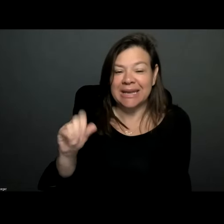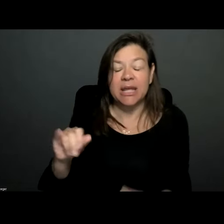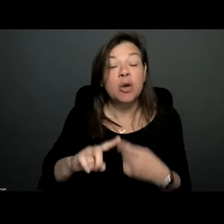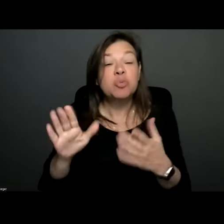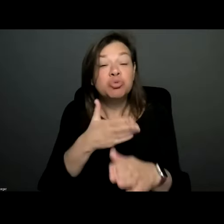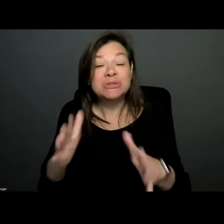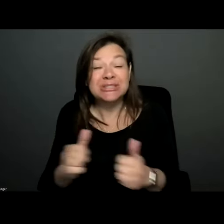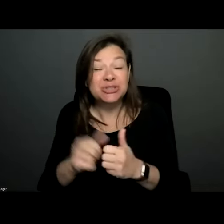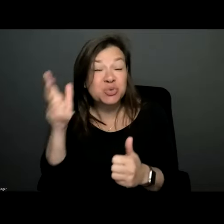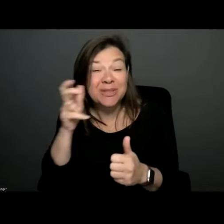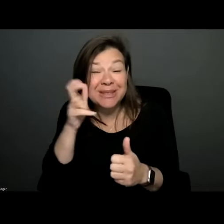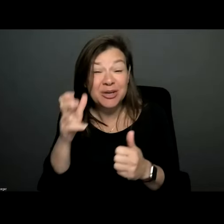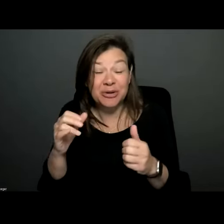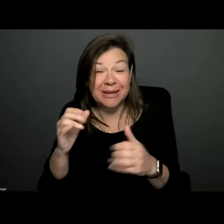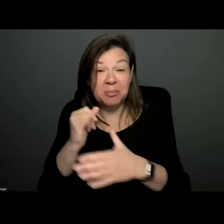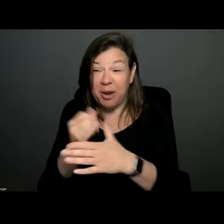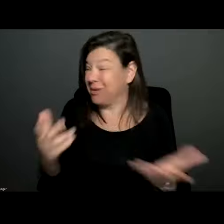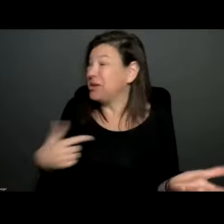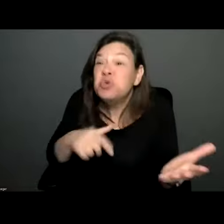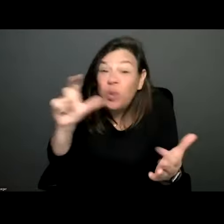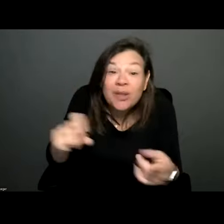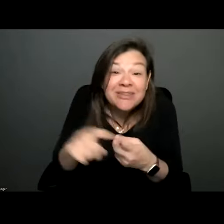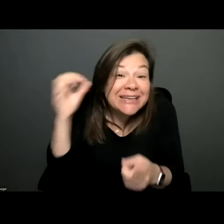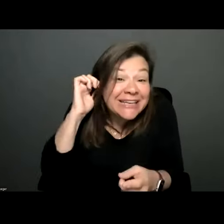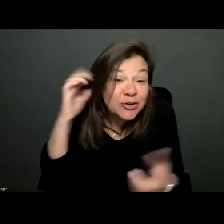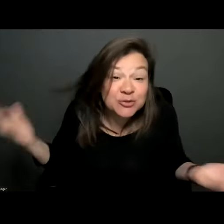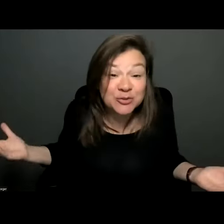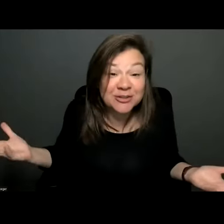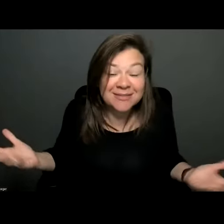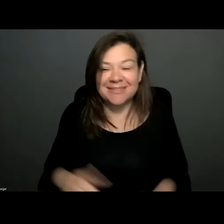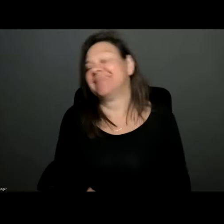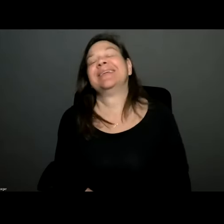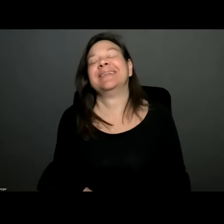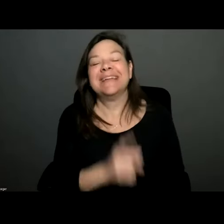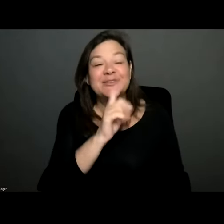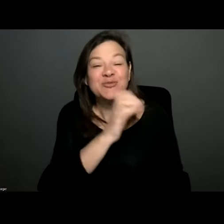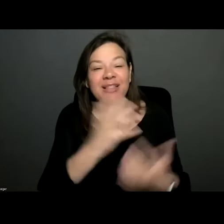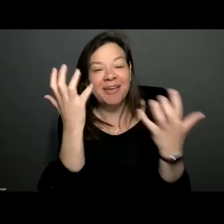you don't even need your ears sometimes. It's just incredible to see